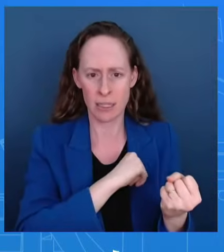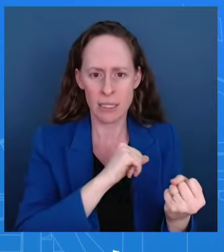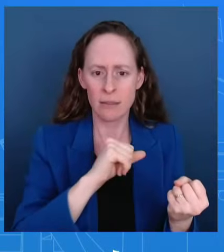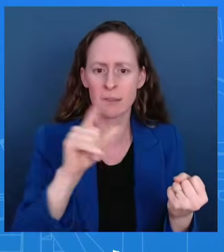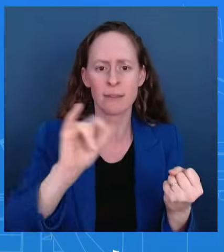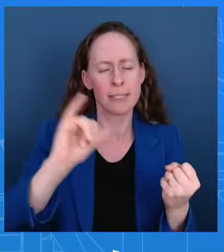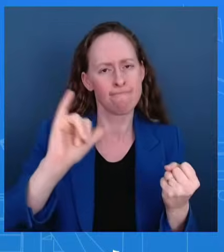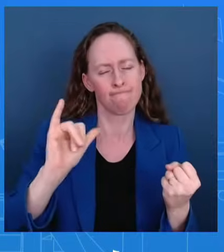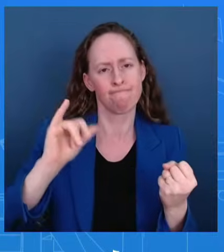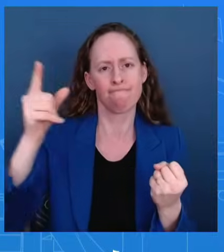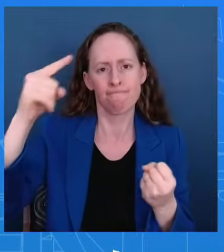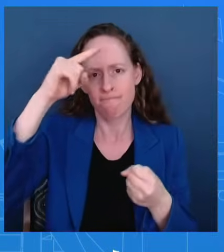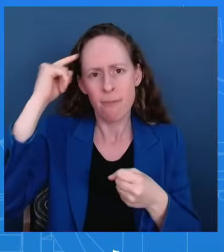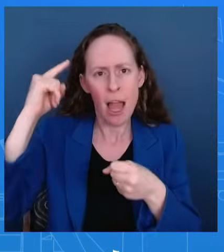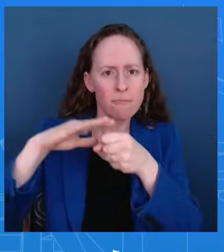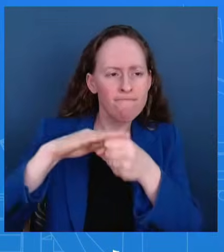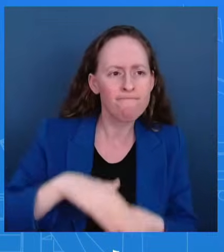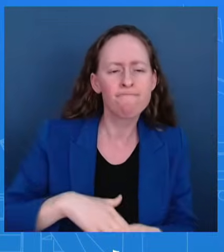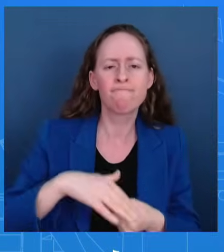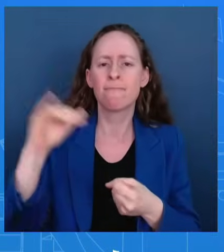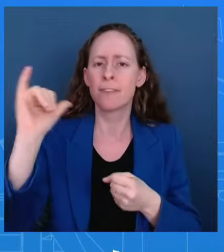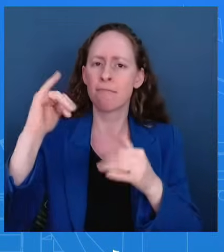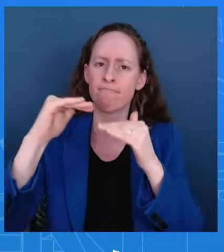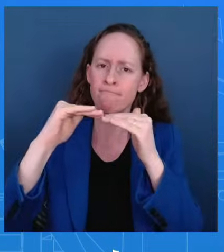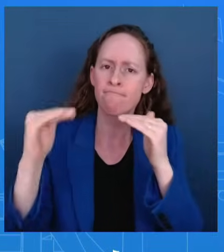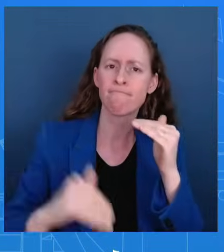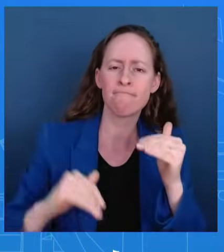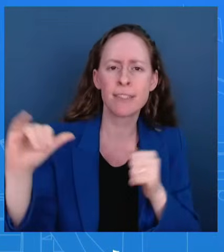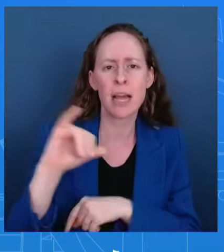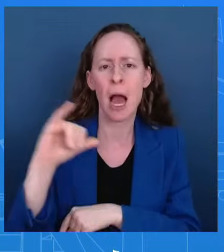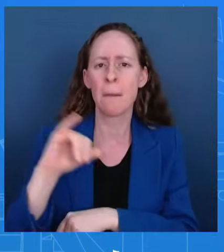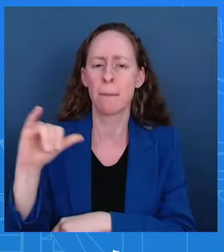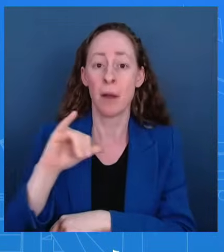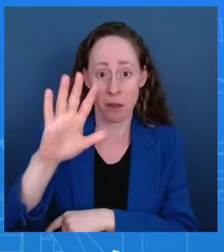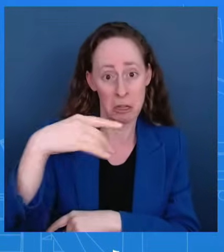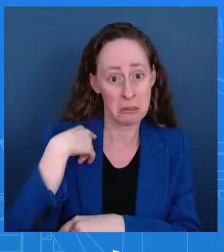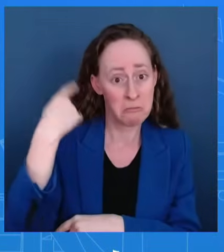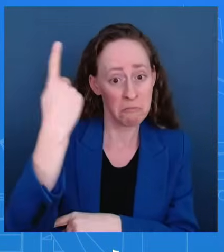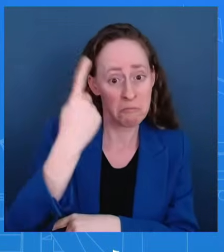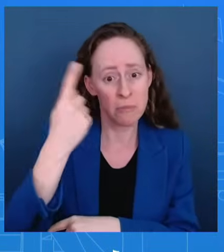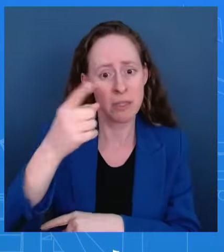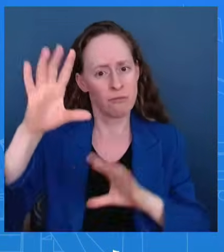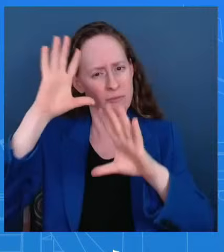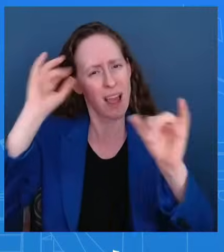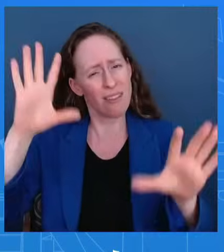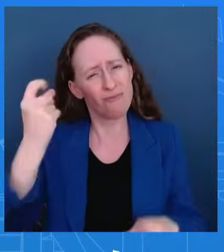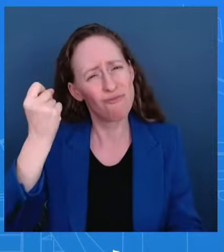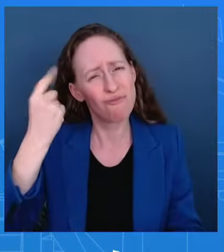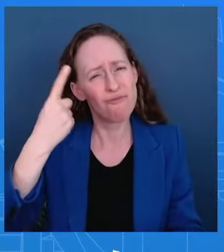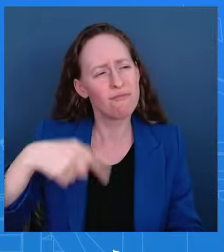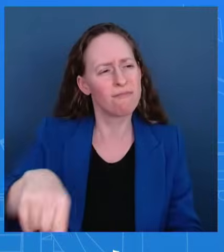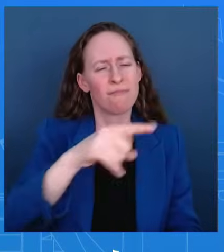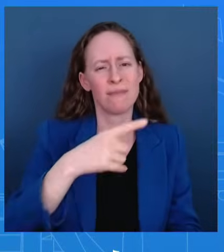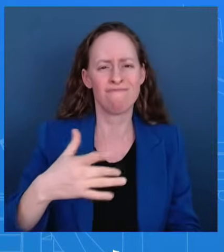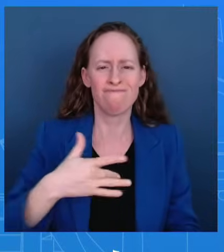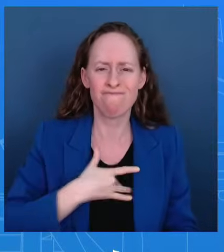the emotions behind these protests. But I was wondering specifically: As -- as the President is ramping up his outreach to Black voters,